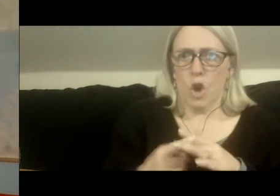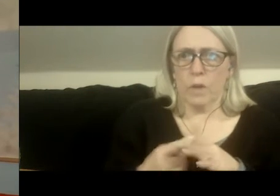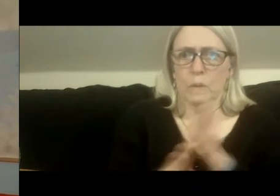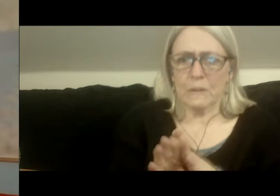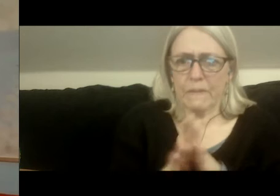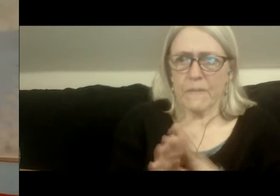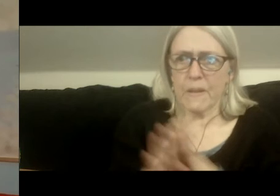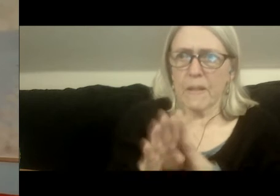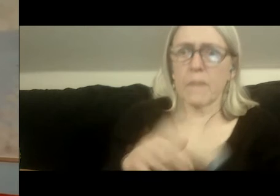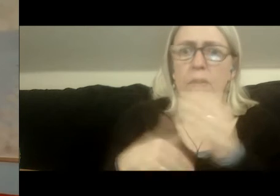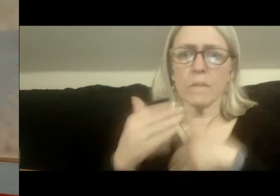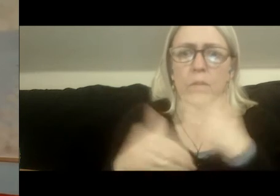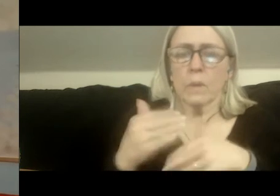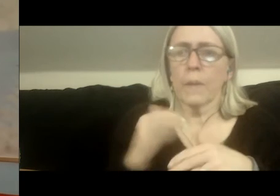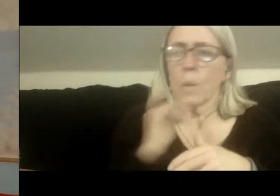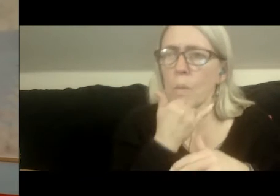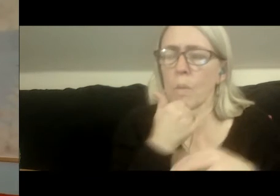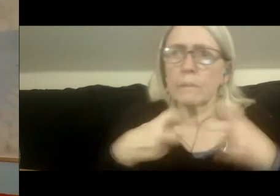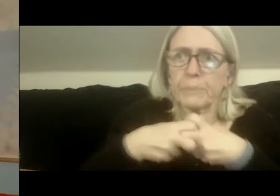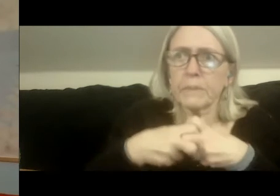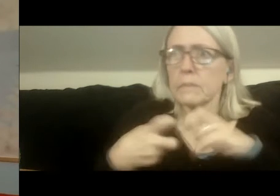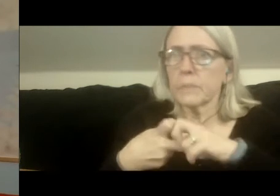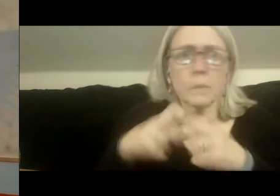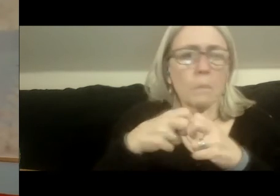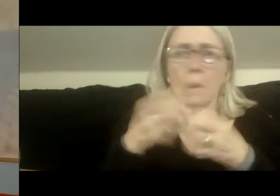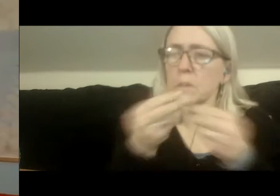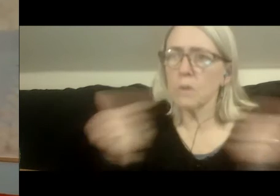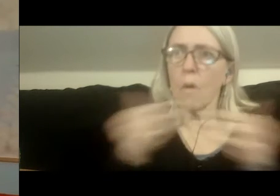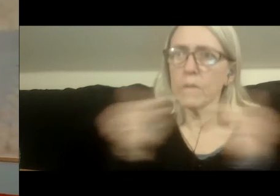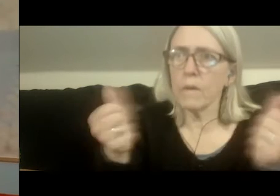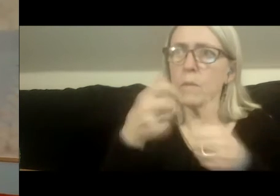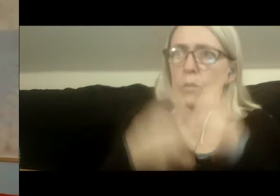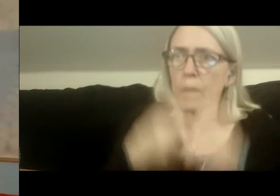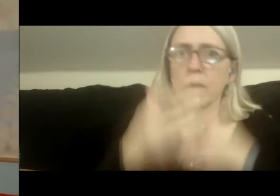you know everybody was able to come up with creative solutions to work those out. That was really inspiring.